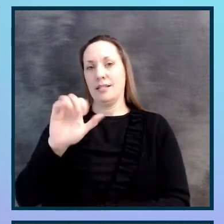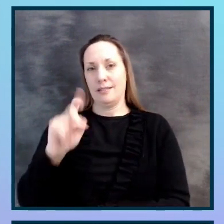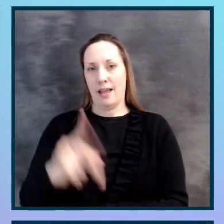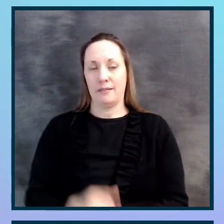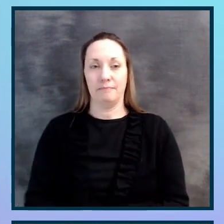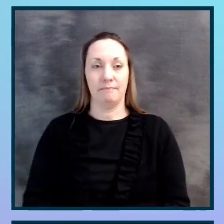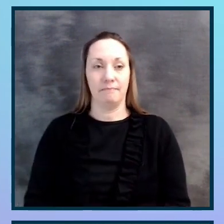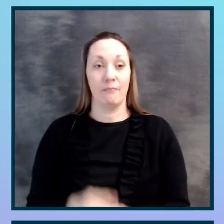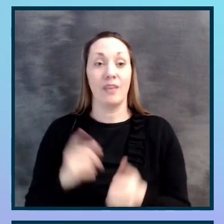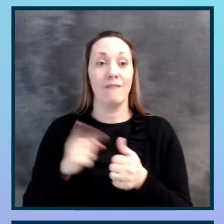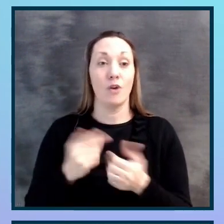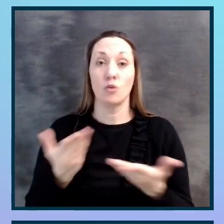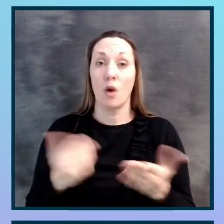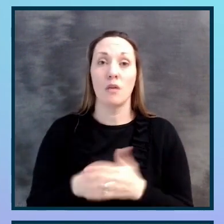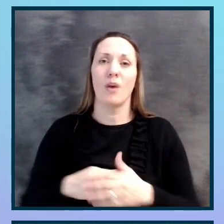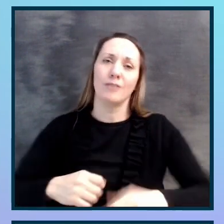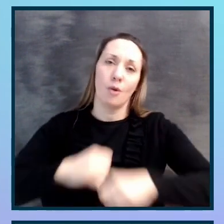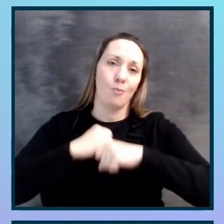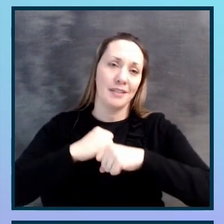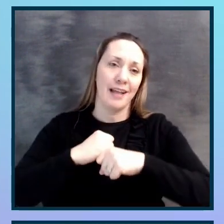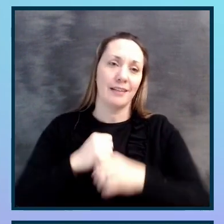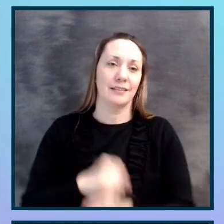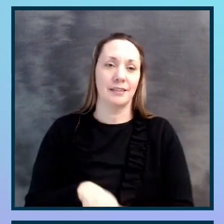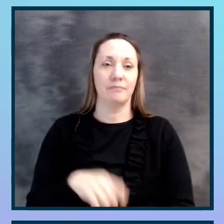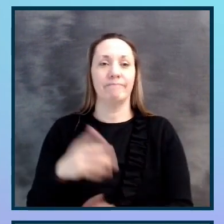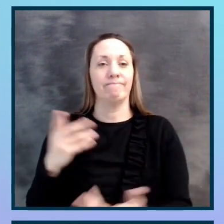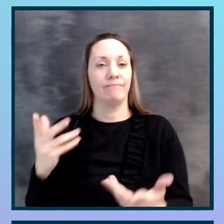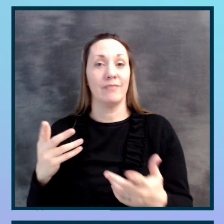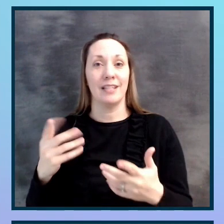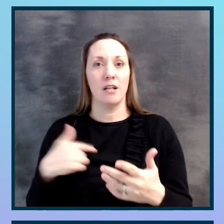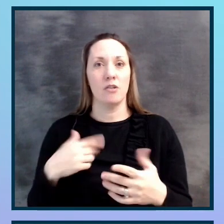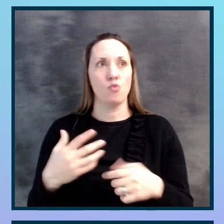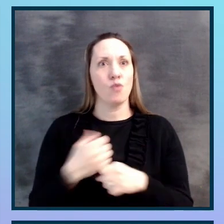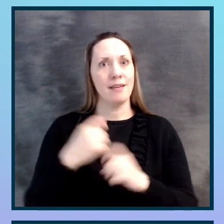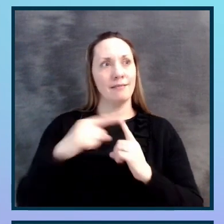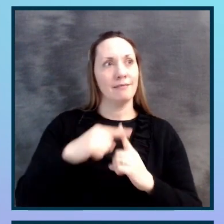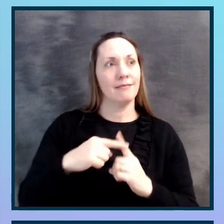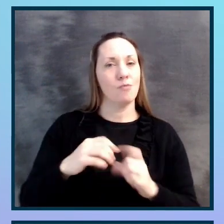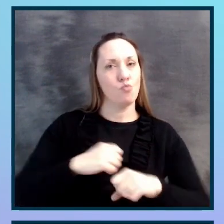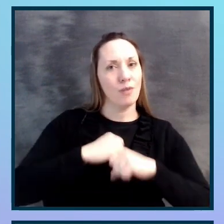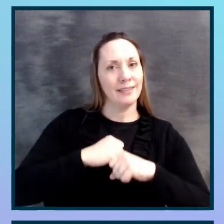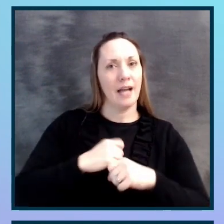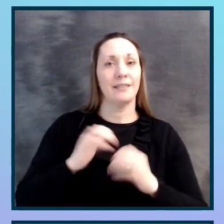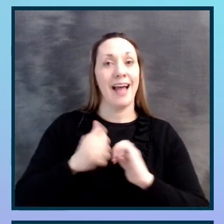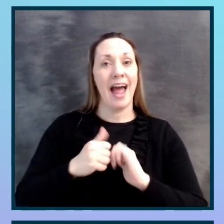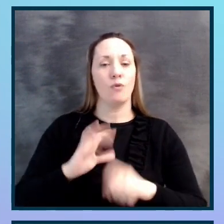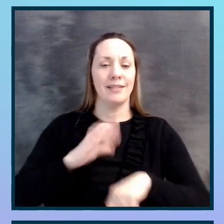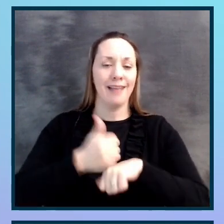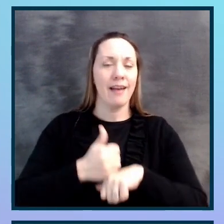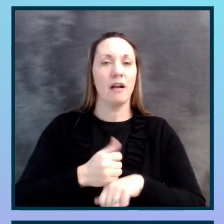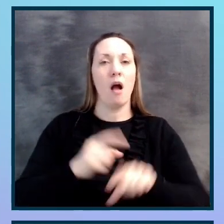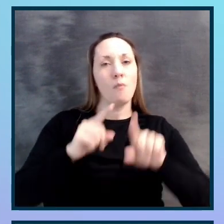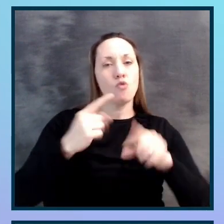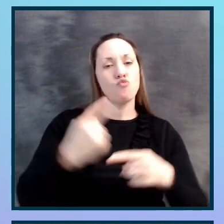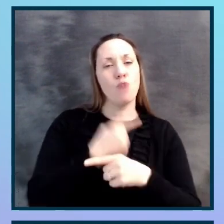The first thing is we have to protect the winds and we're doing that by setting up regular testing, both automated and with real users